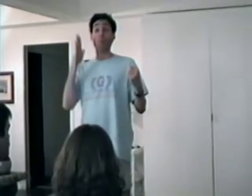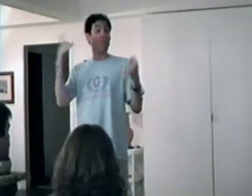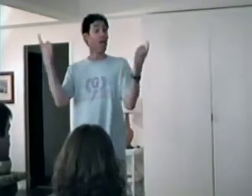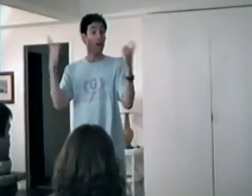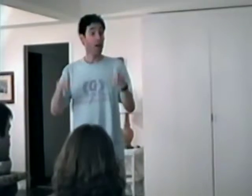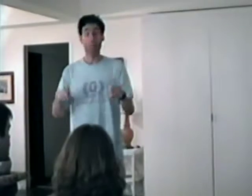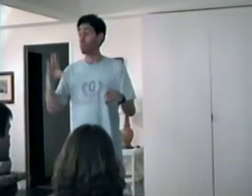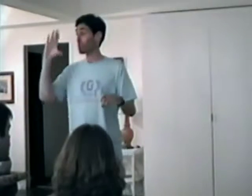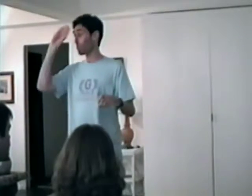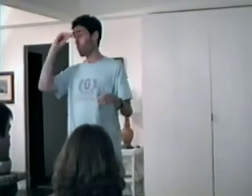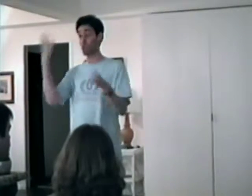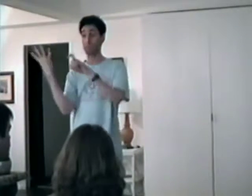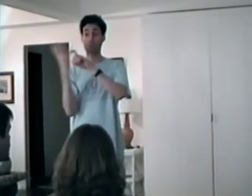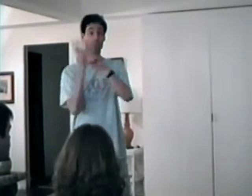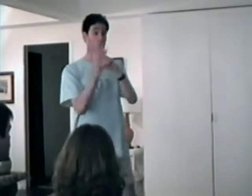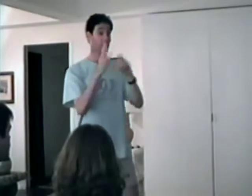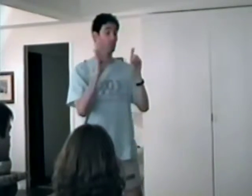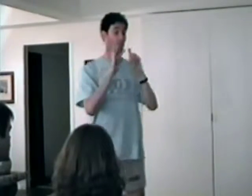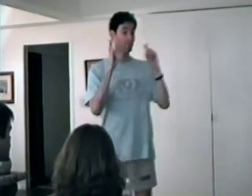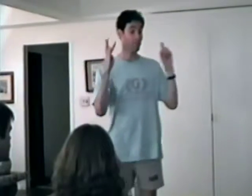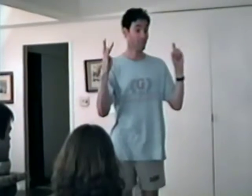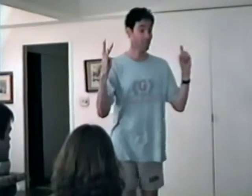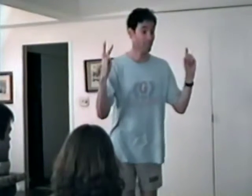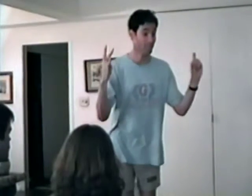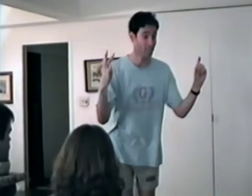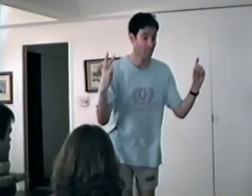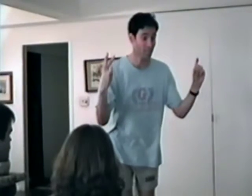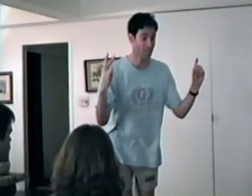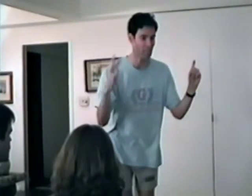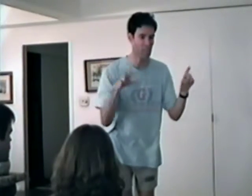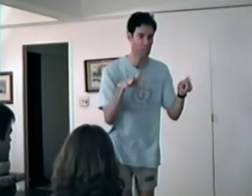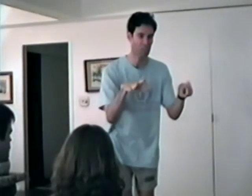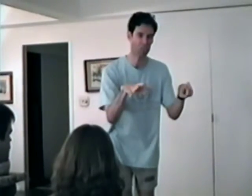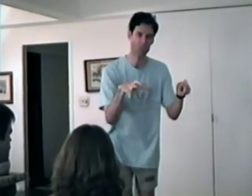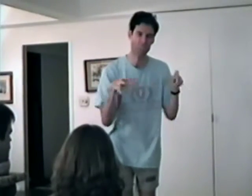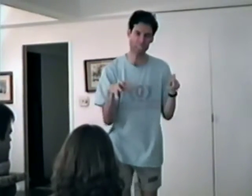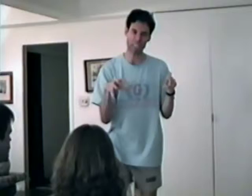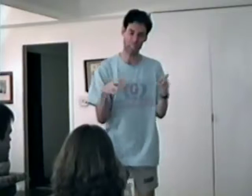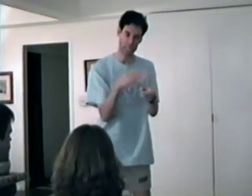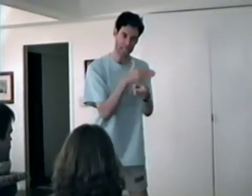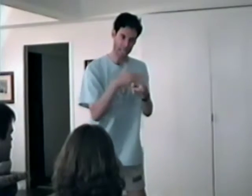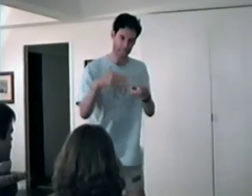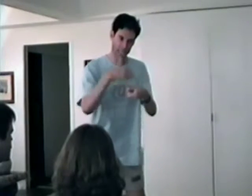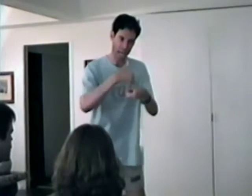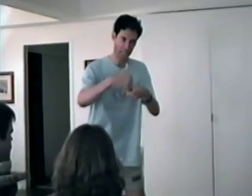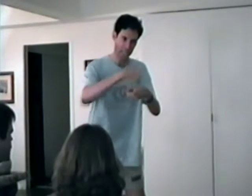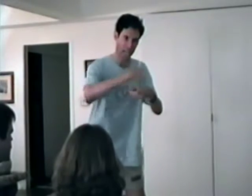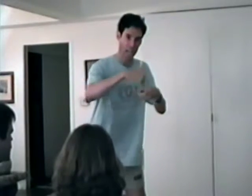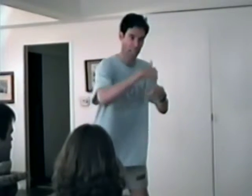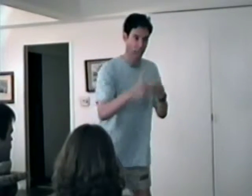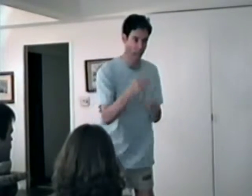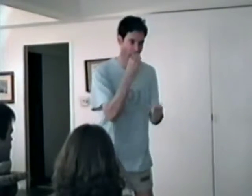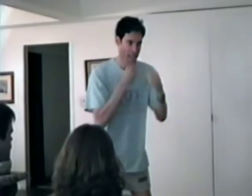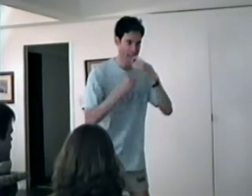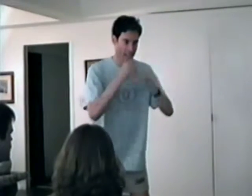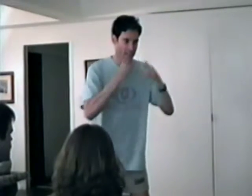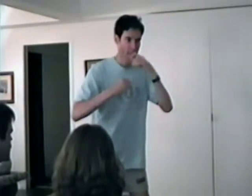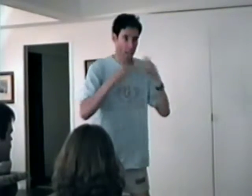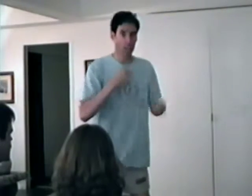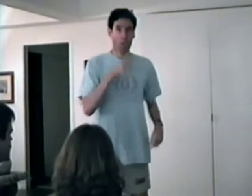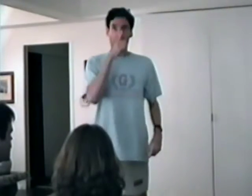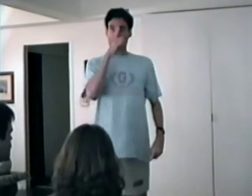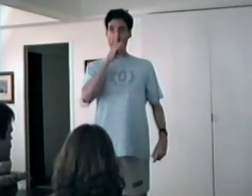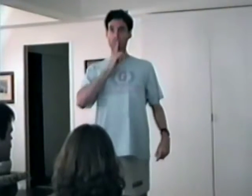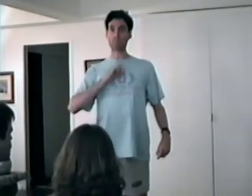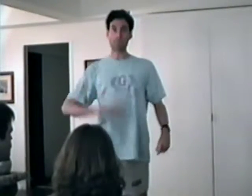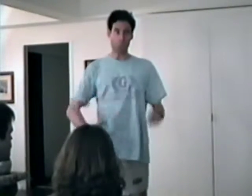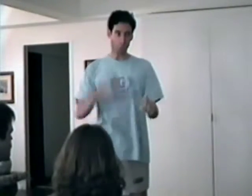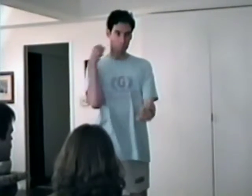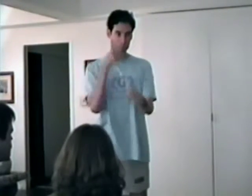and so before the winking of an eye those boys will eat that poison cake